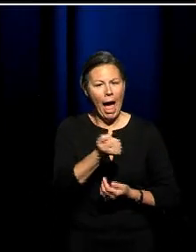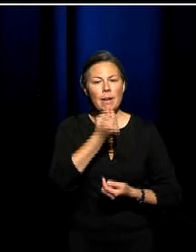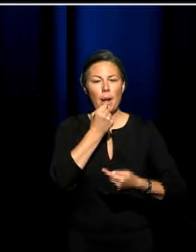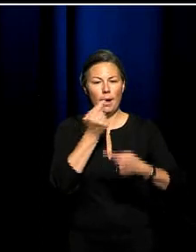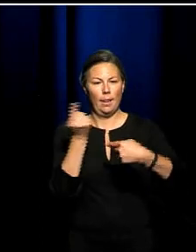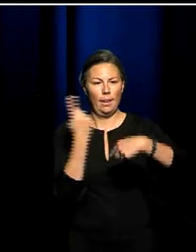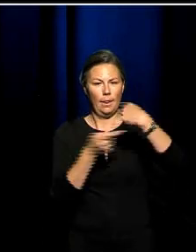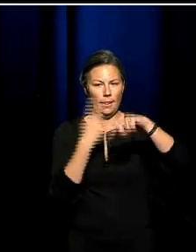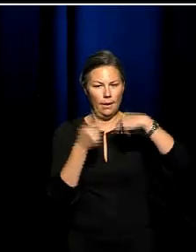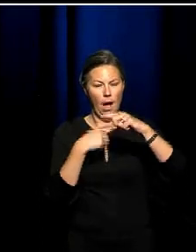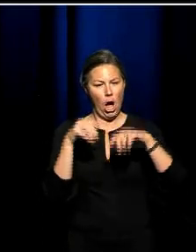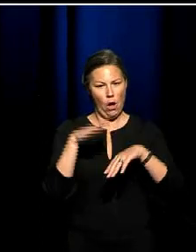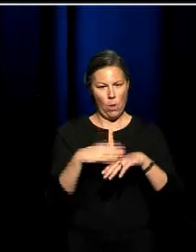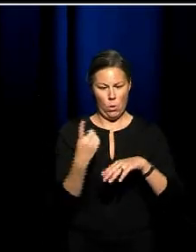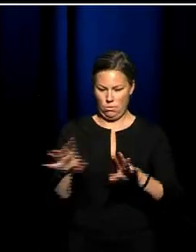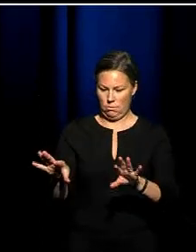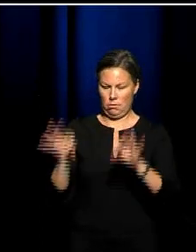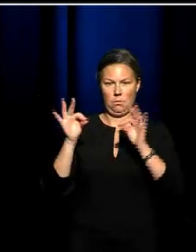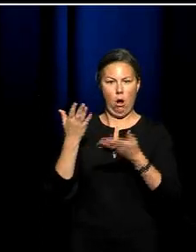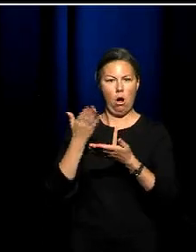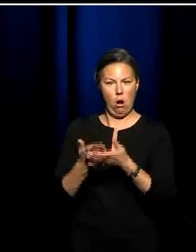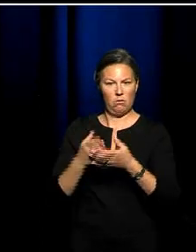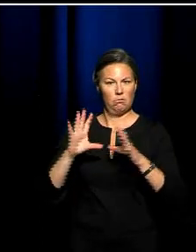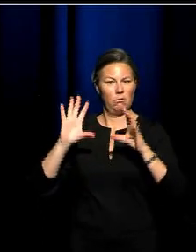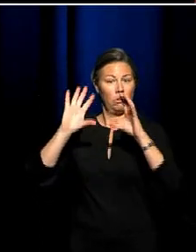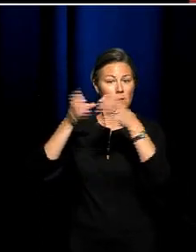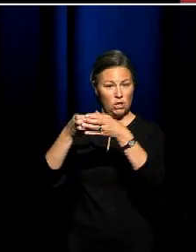composition by reason of what has been said to be a conflict of interest affecting